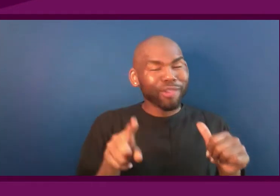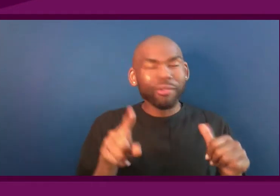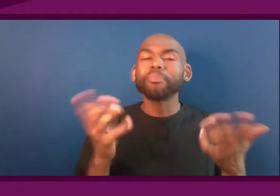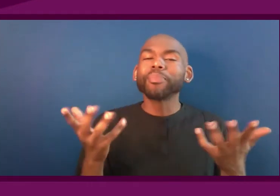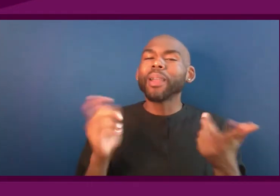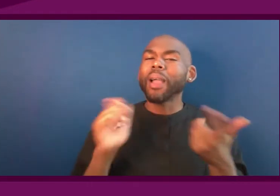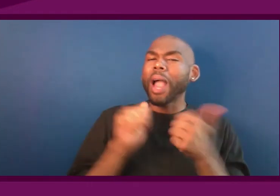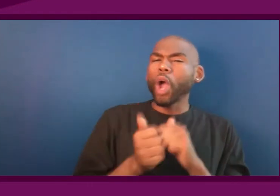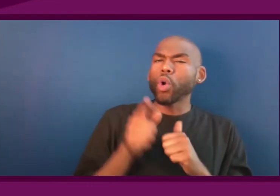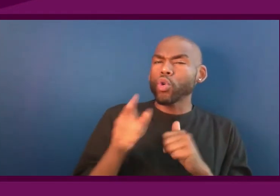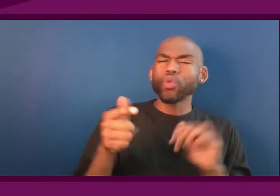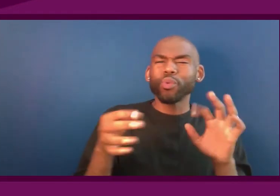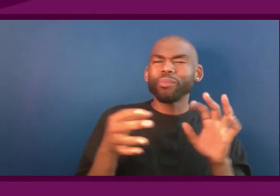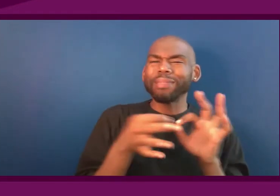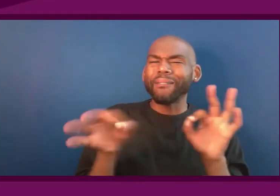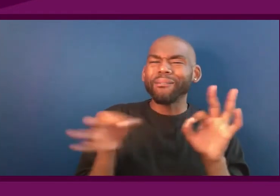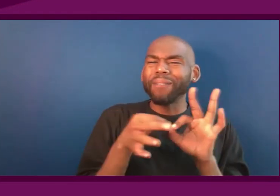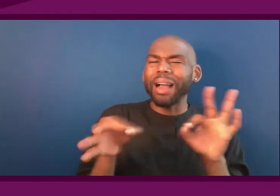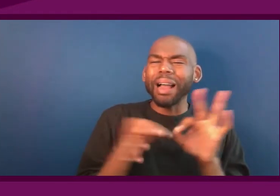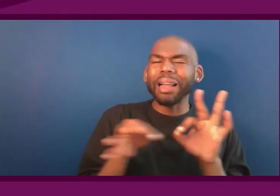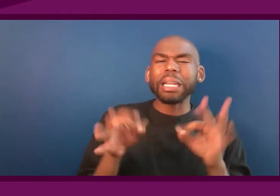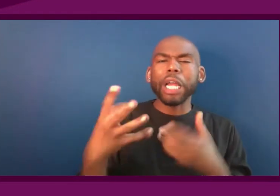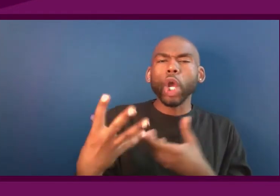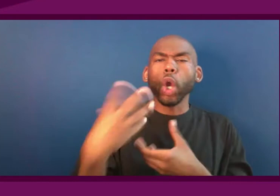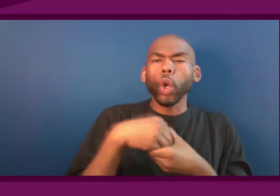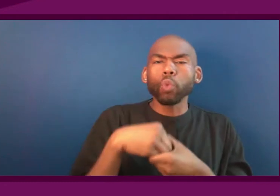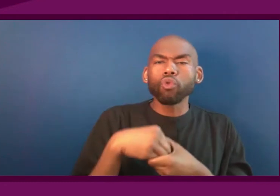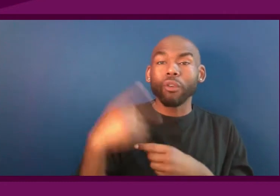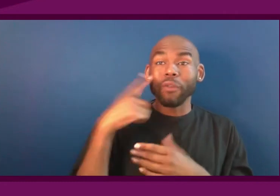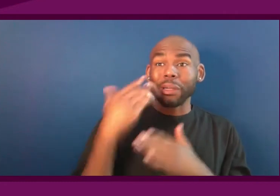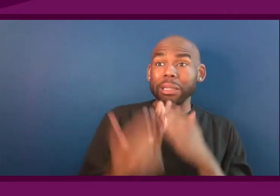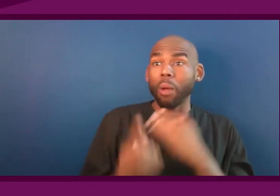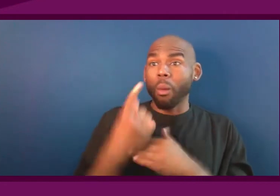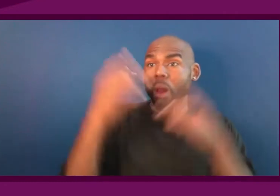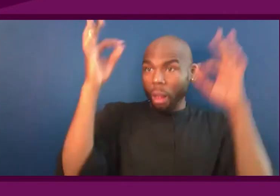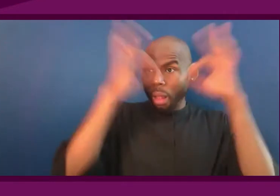often people don't know what we're talking about when we're talking about disability inclusion.